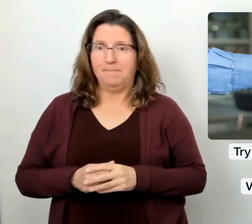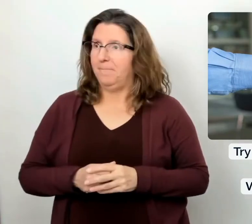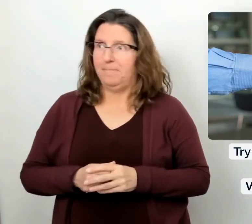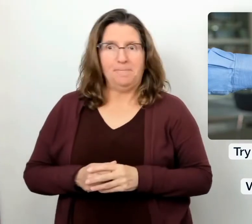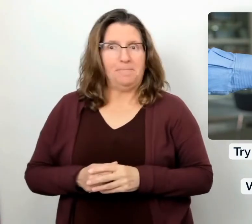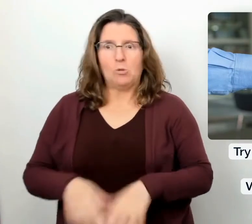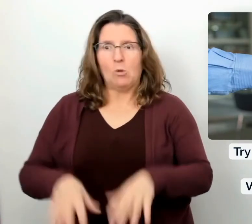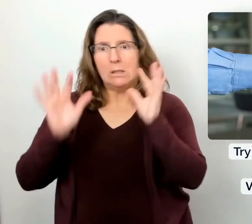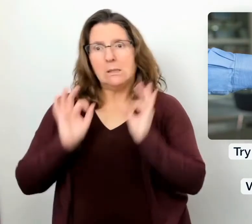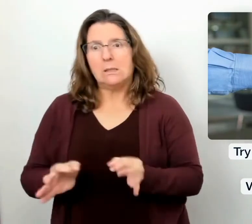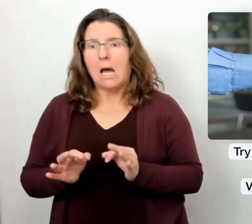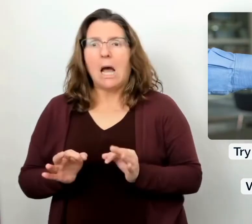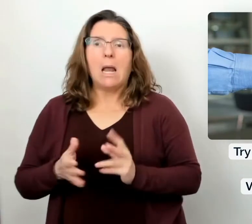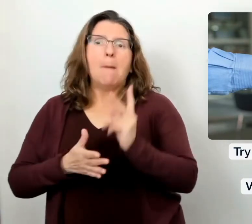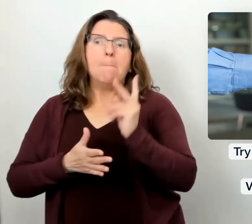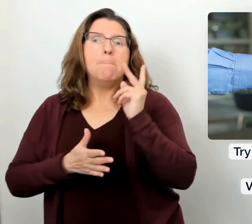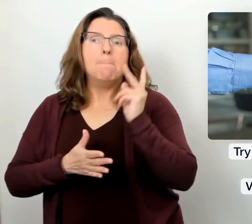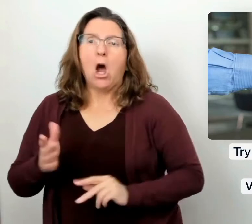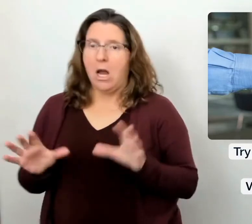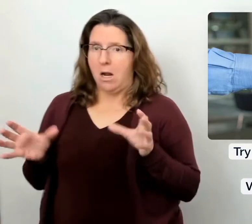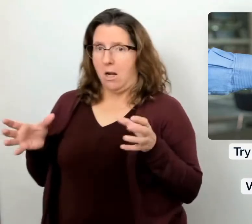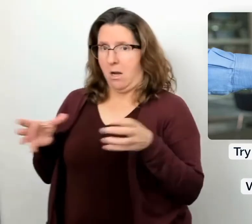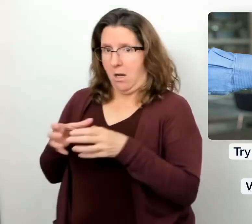Their interpretation would be unintelligible.